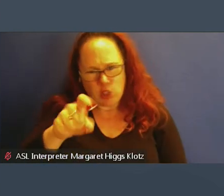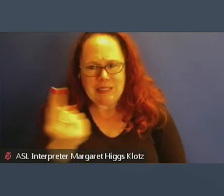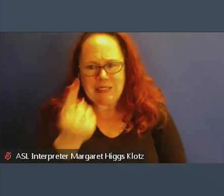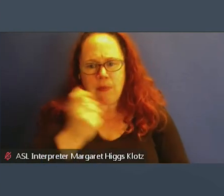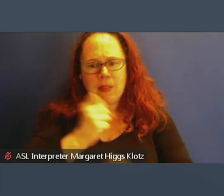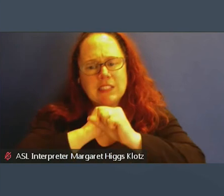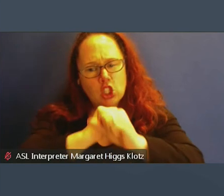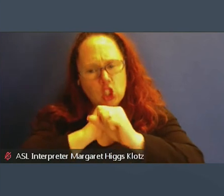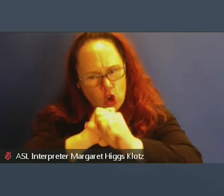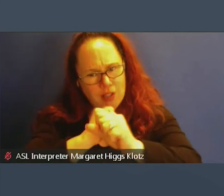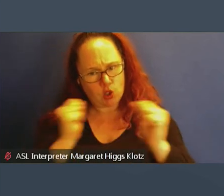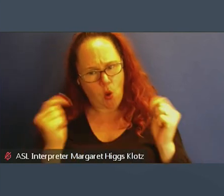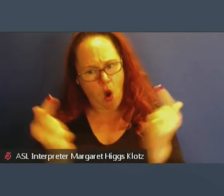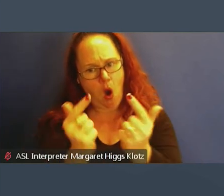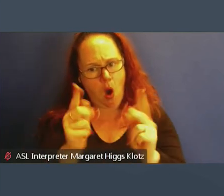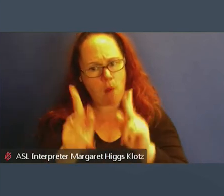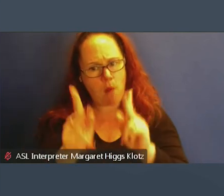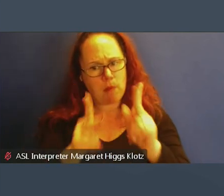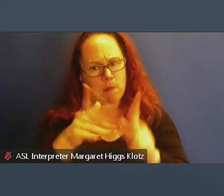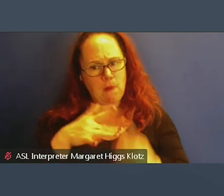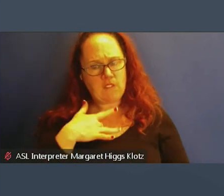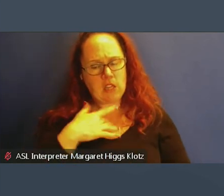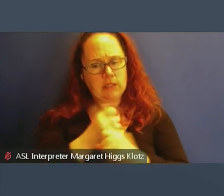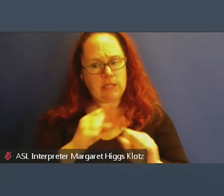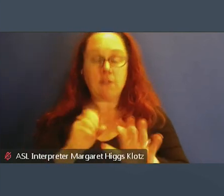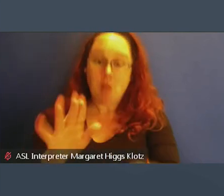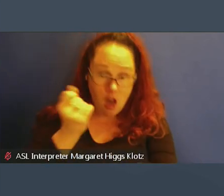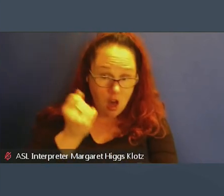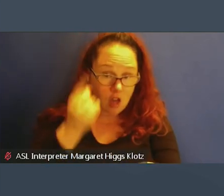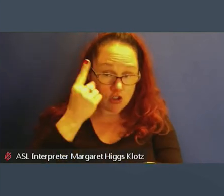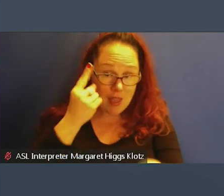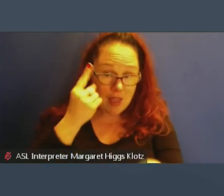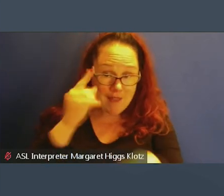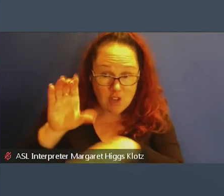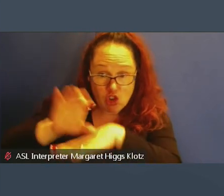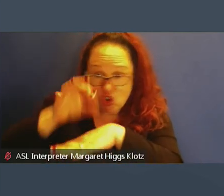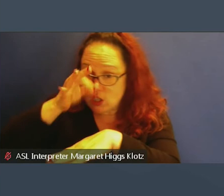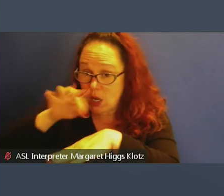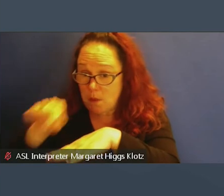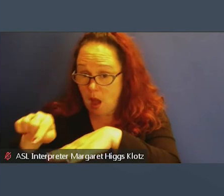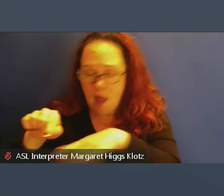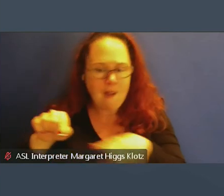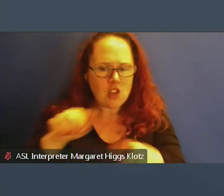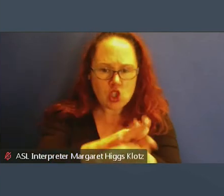feels safe. There's a church nearby there there's, there's a school across the street. Do you have an address that there could be sex offenders